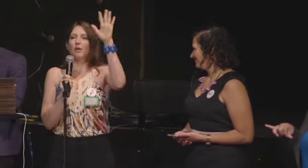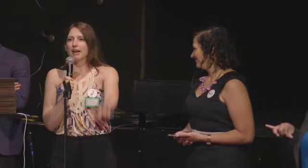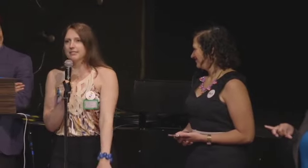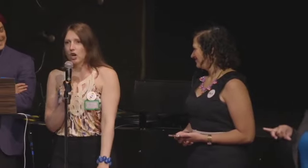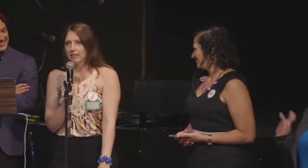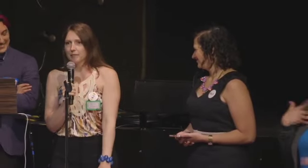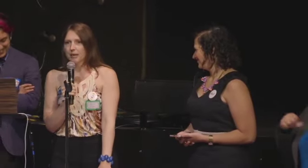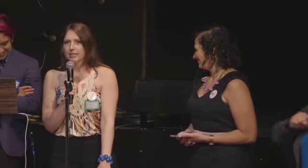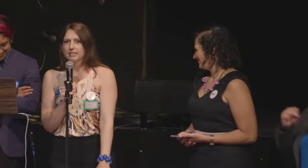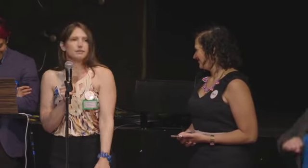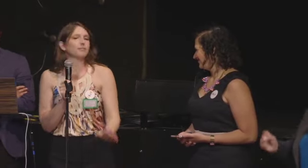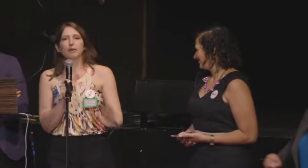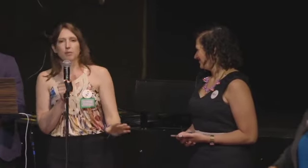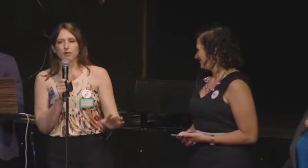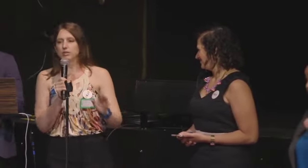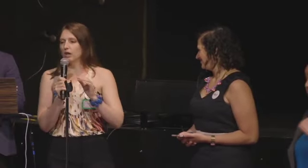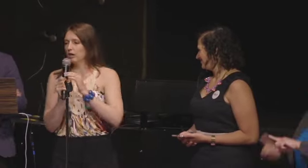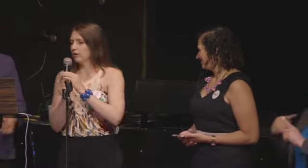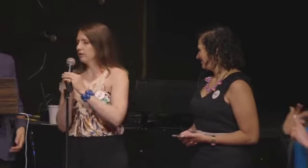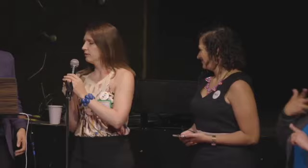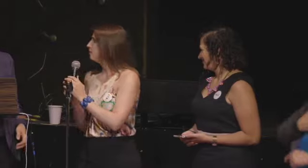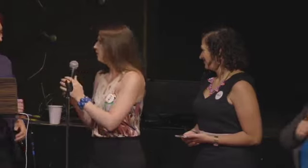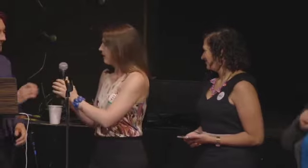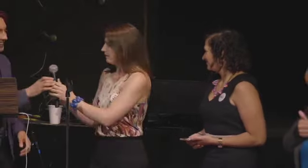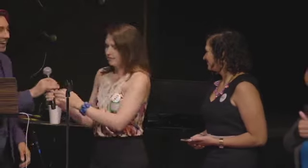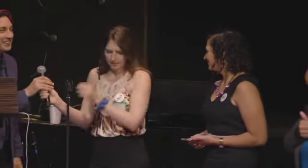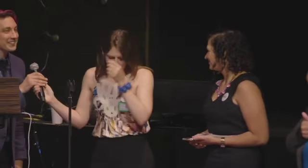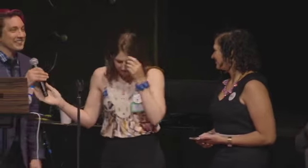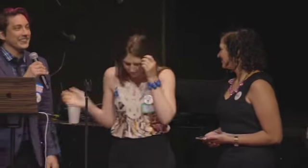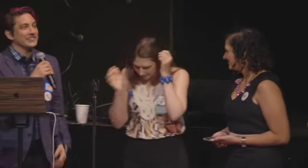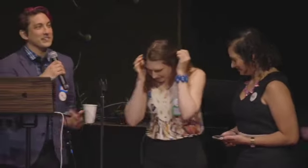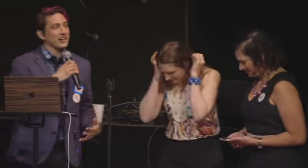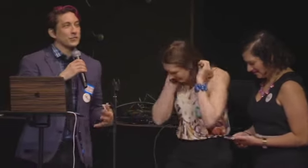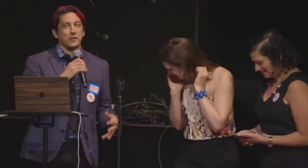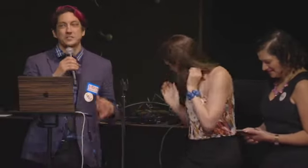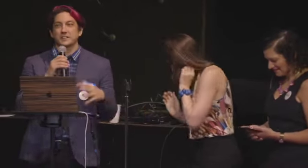I could go on all day about this, but I won't. So, moving on. Yeah, there is a ton, of course,